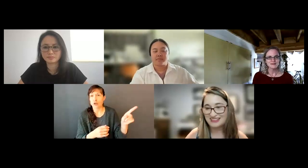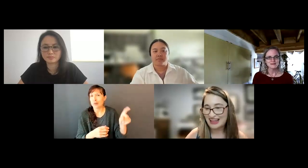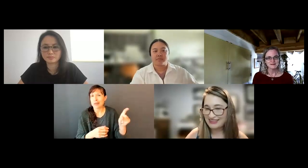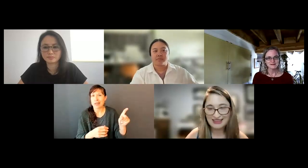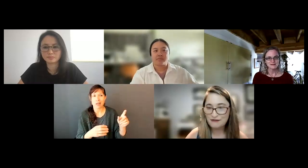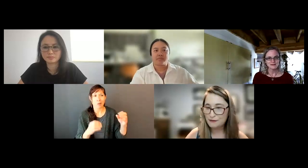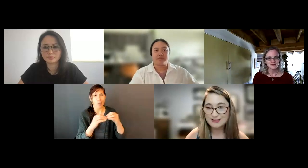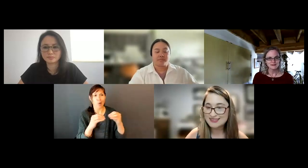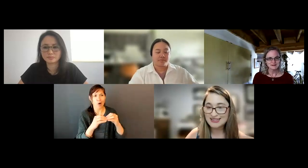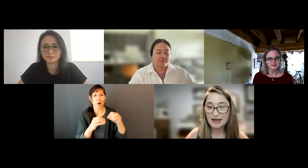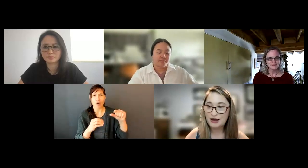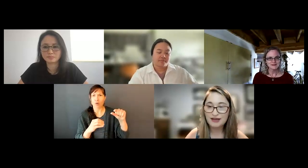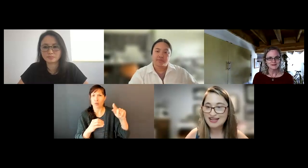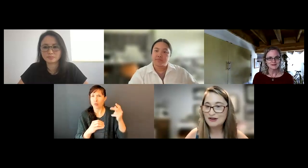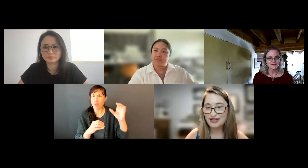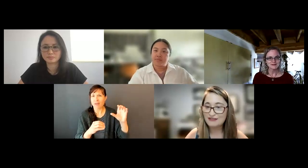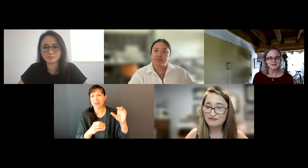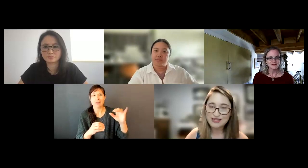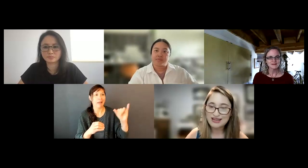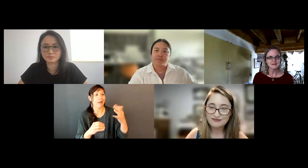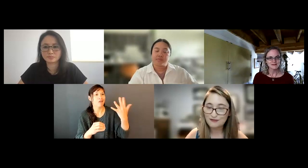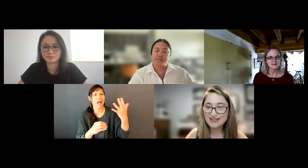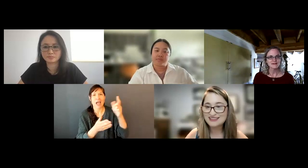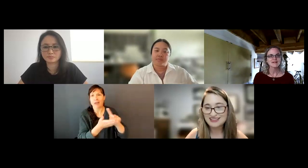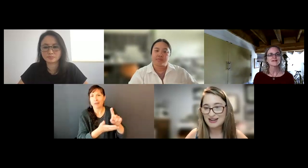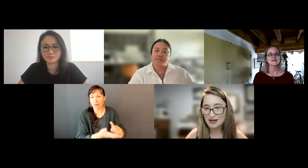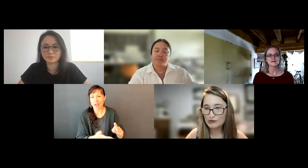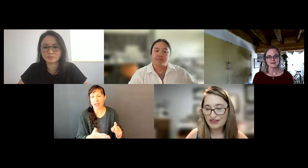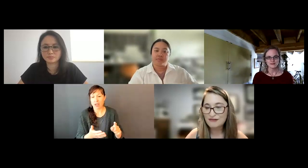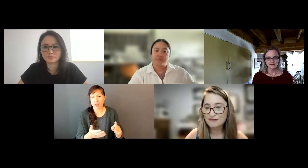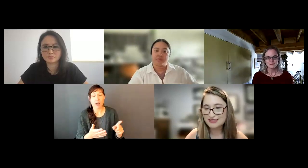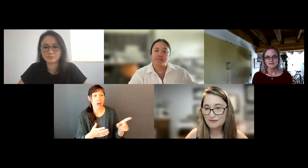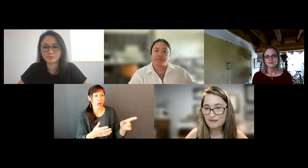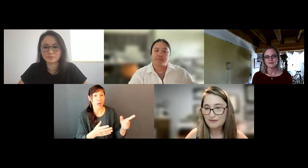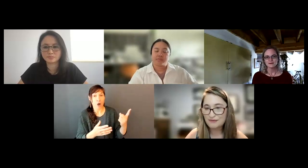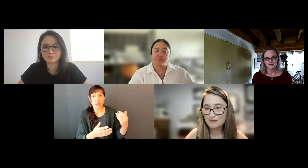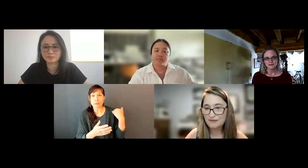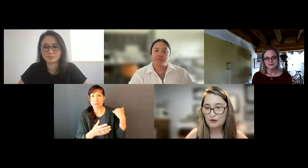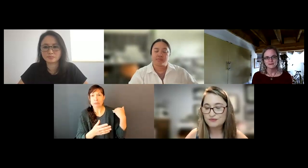and that request came coming in week after week after week, then I knew that that was gonna be, you know,